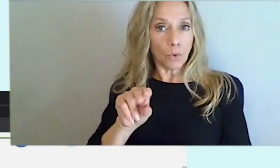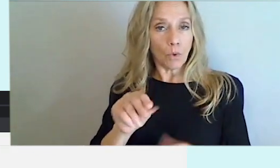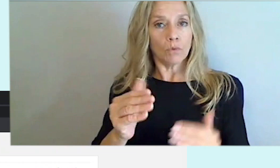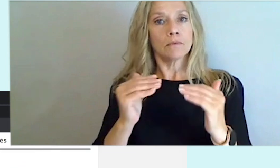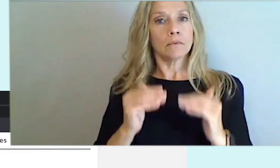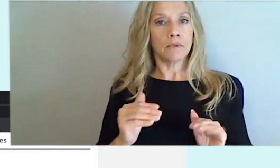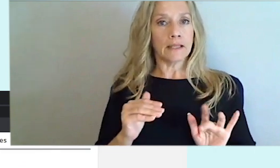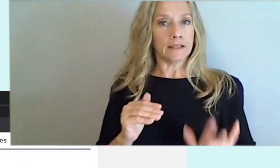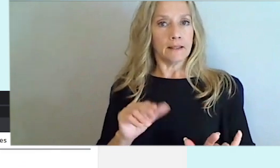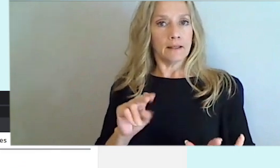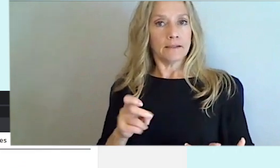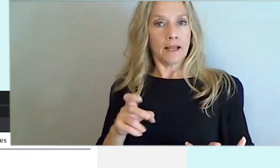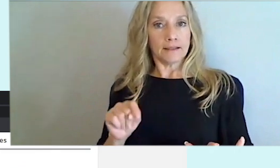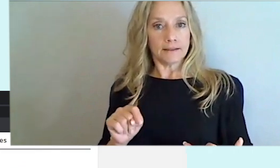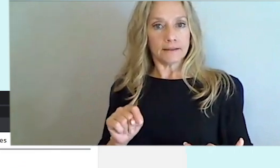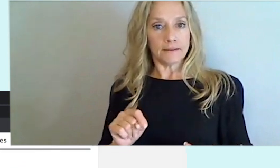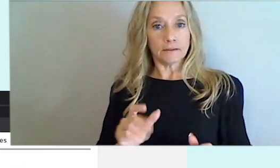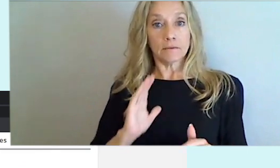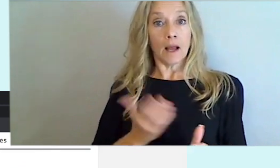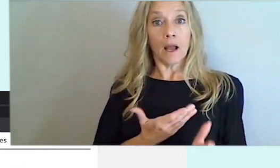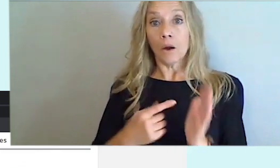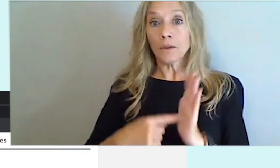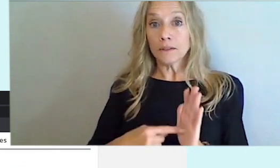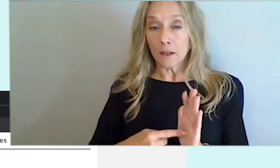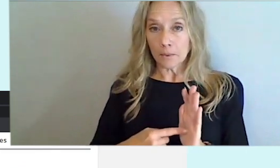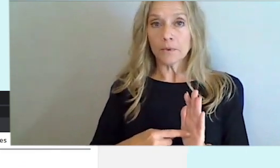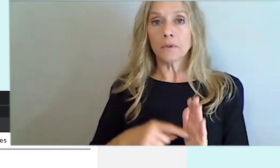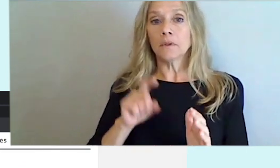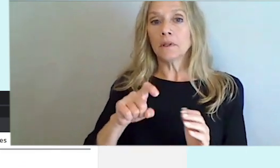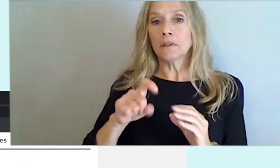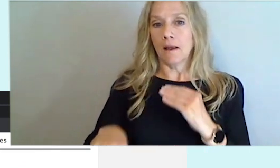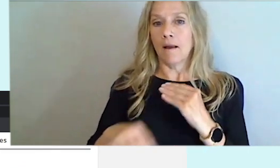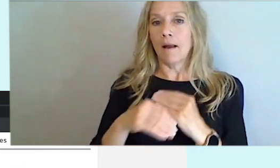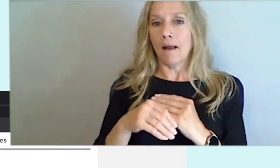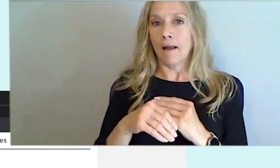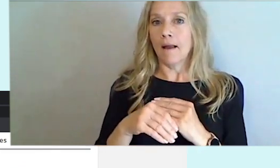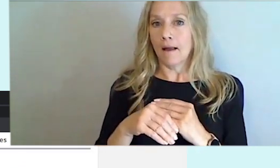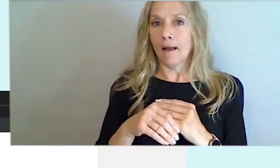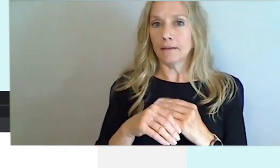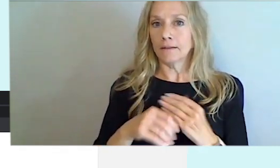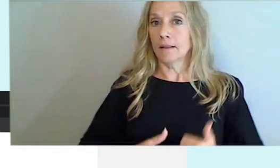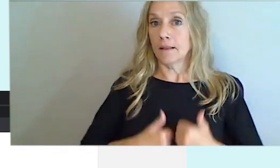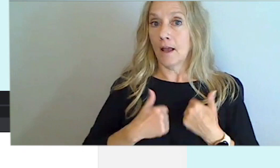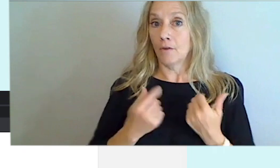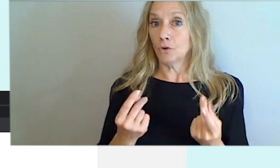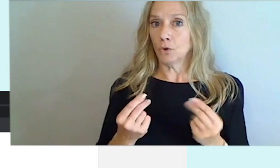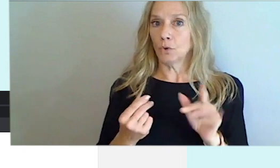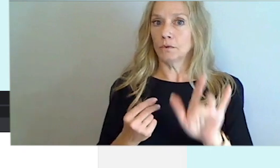For this example, they need to add a life insurance record. They would select yes and answer as many questions as possible.